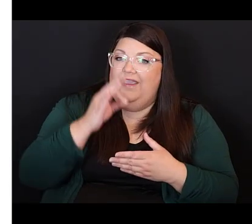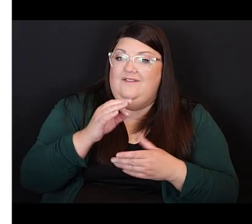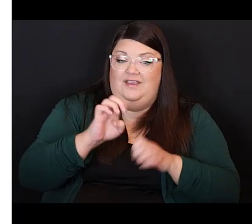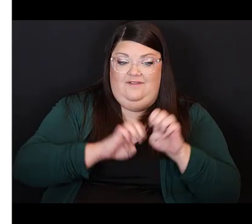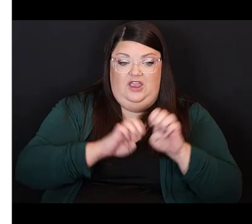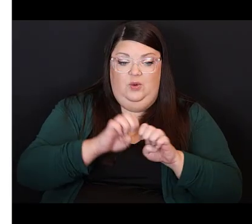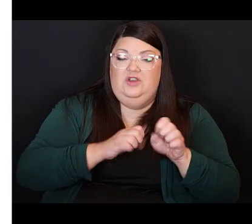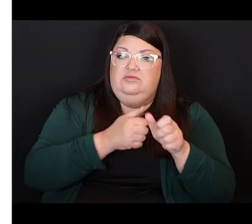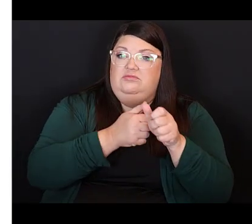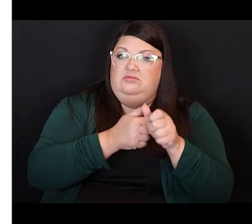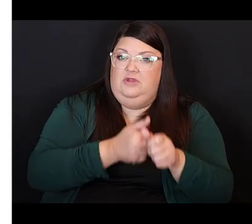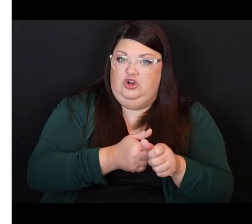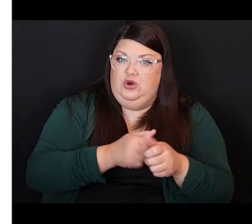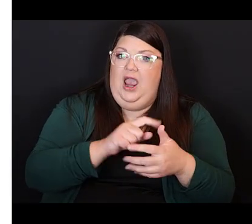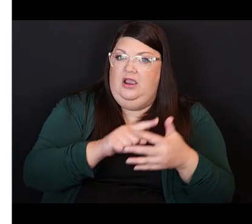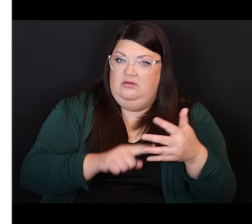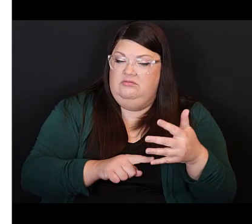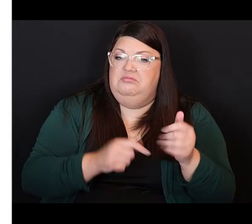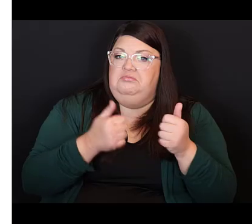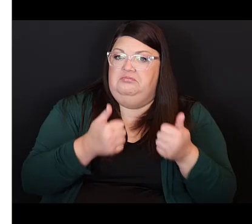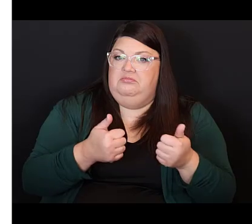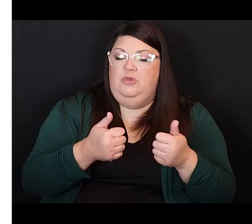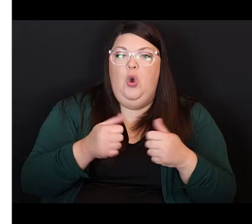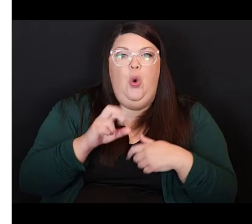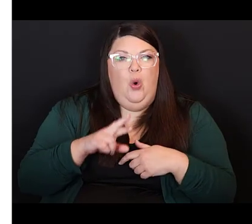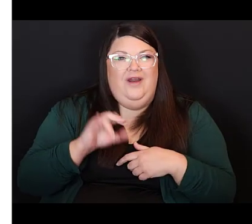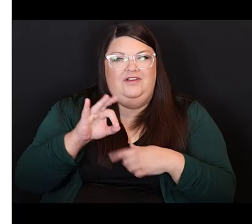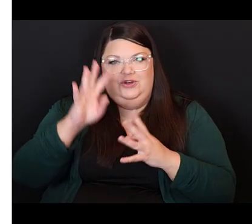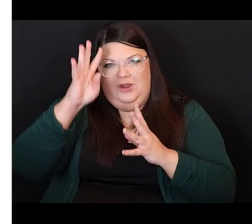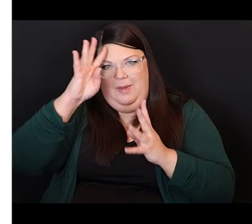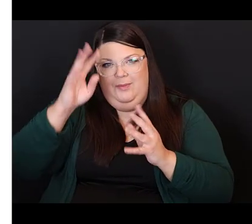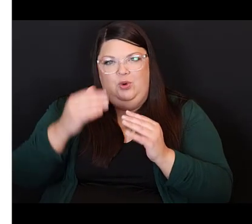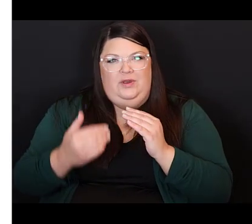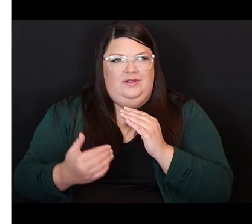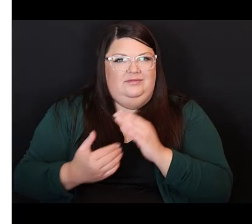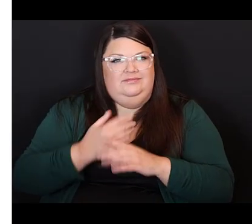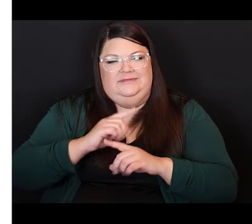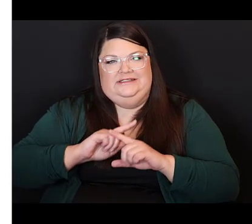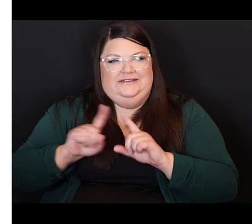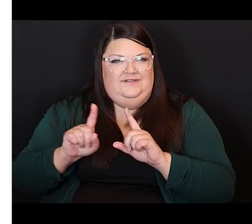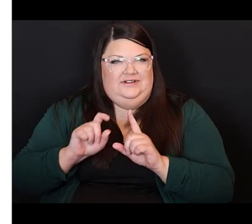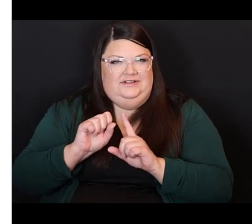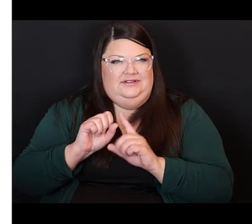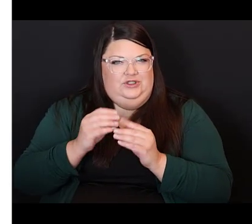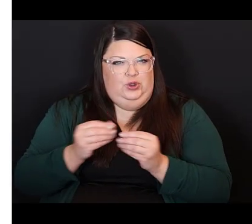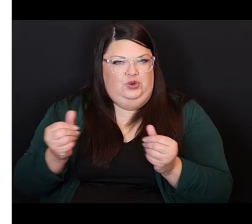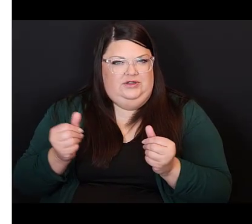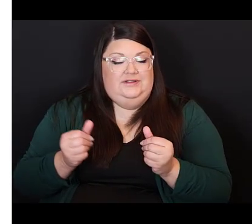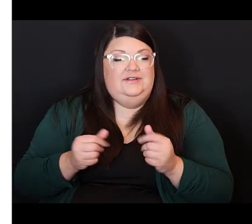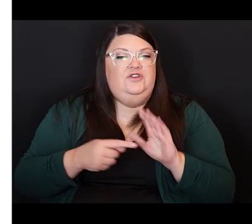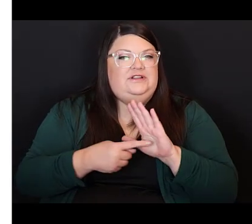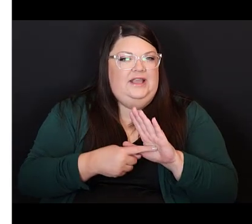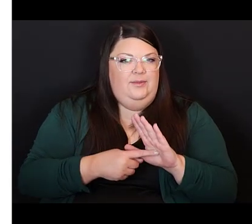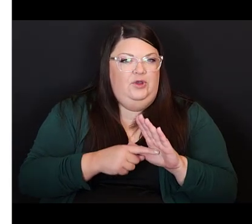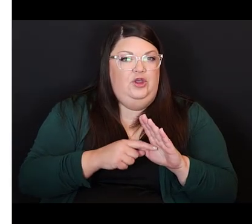evaluation is on track or you may need to come up with some additional solutions. For instance,